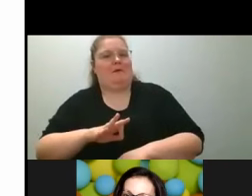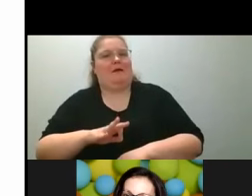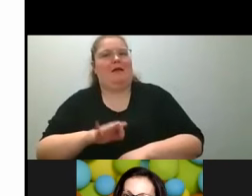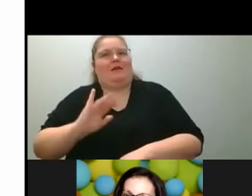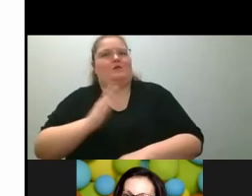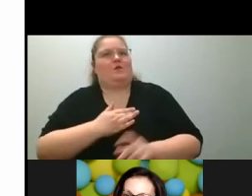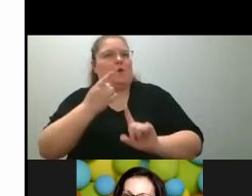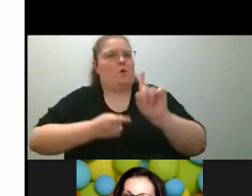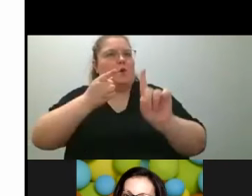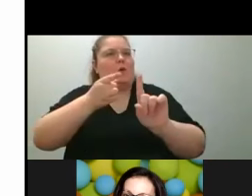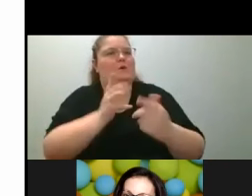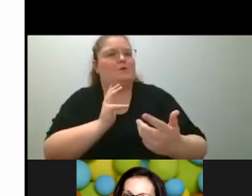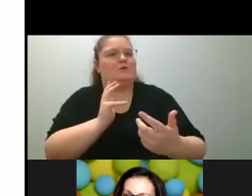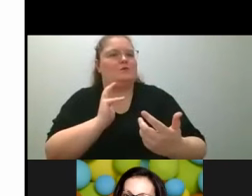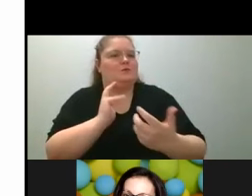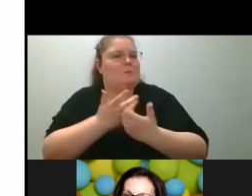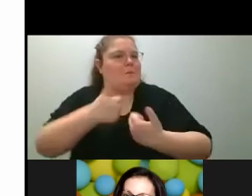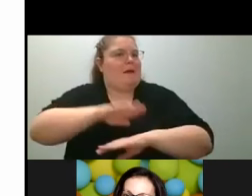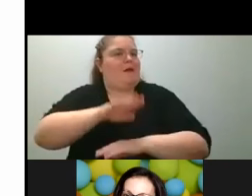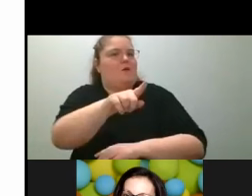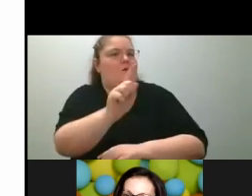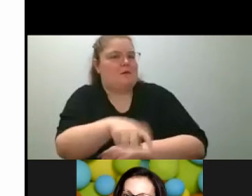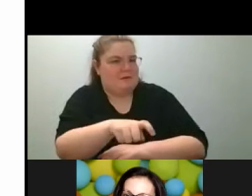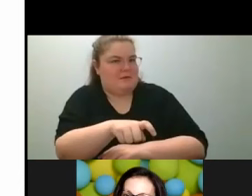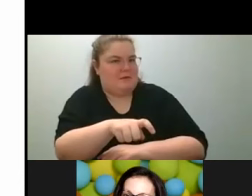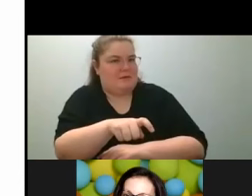is to meet that on the same level as your source content.